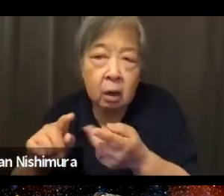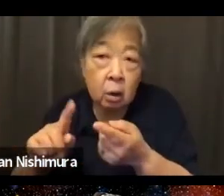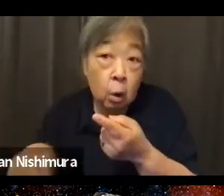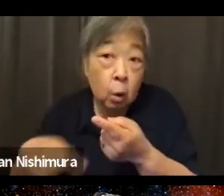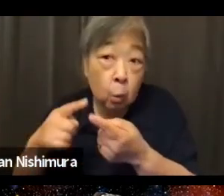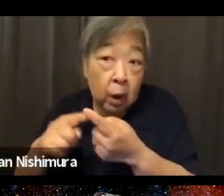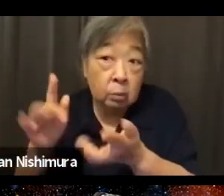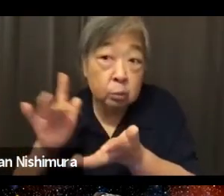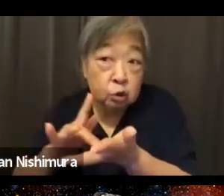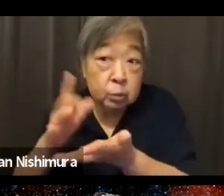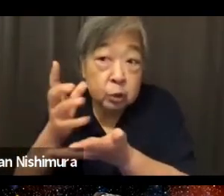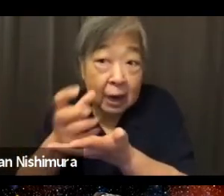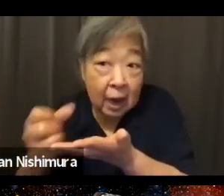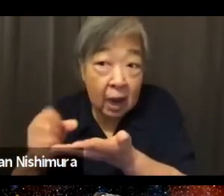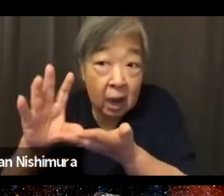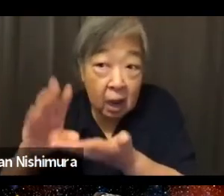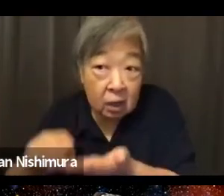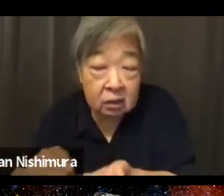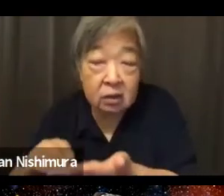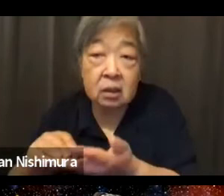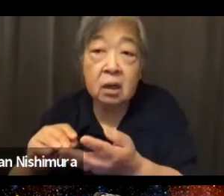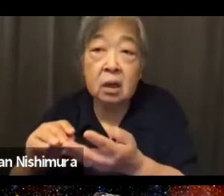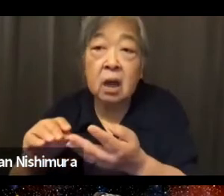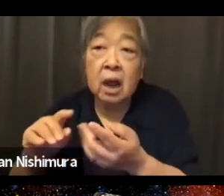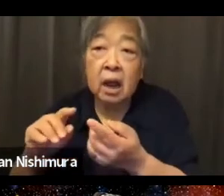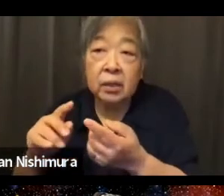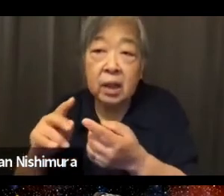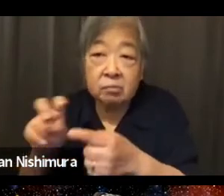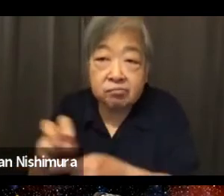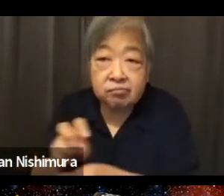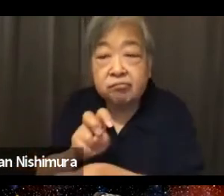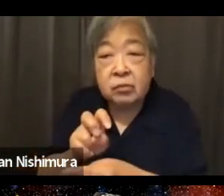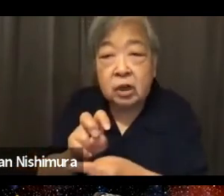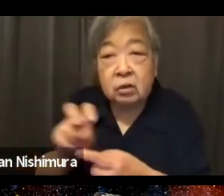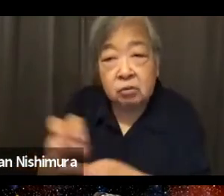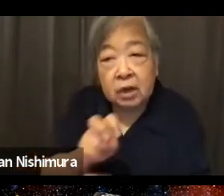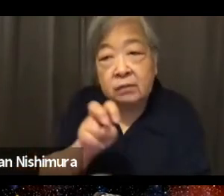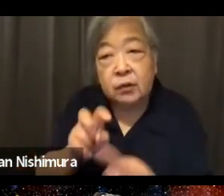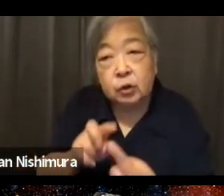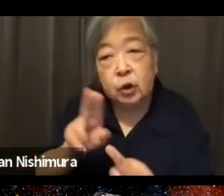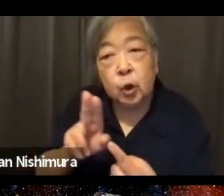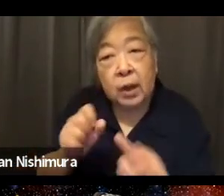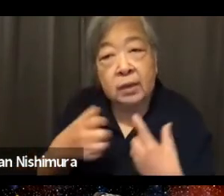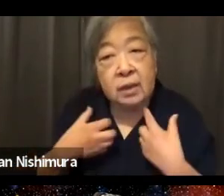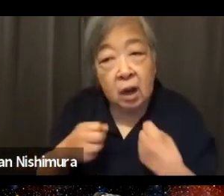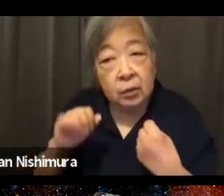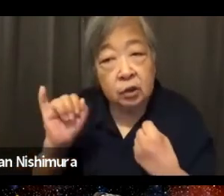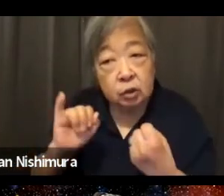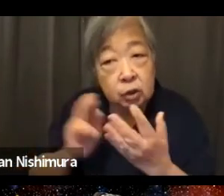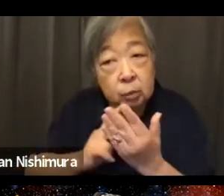And then transitioning over to the U.S. health insurance program and what that looks like.